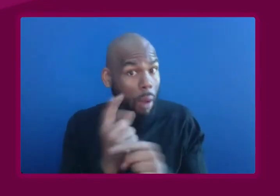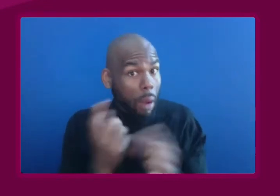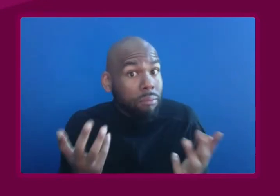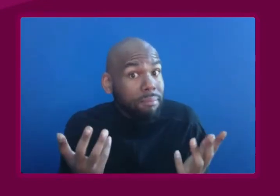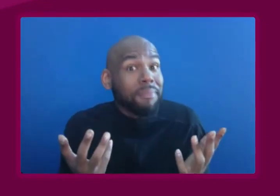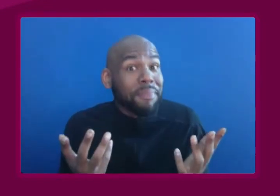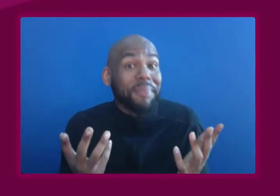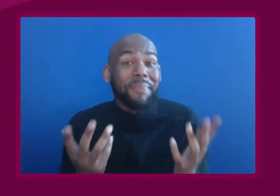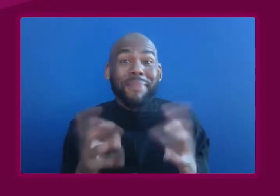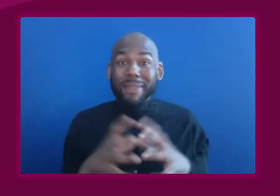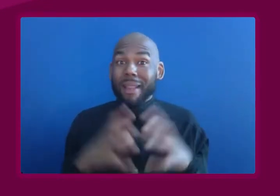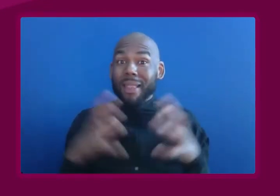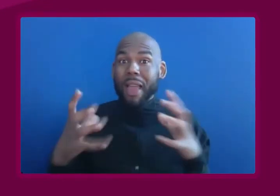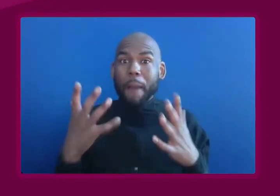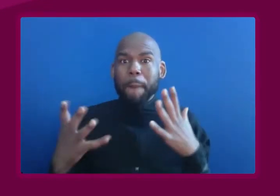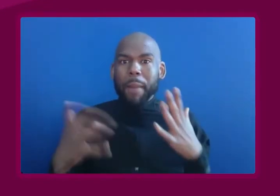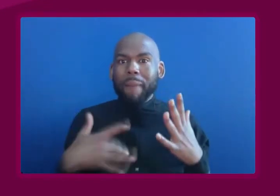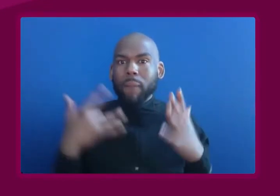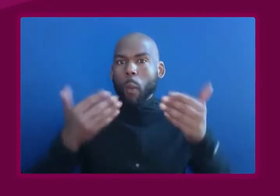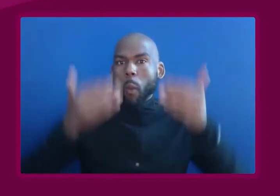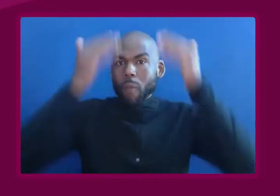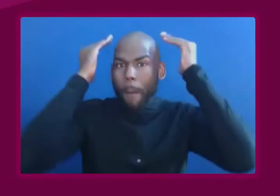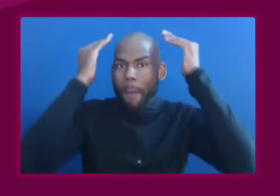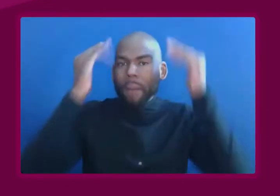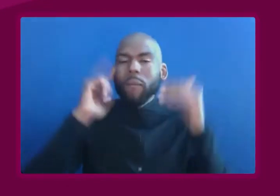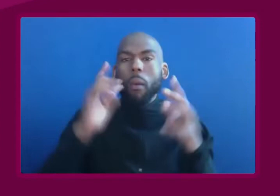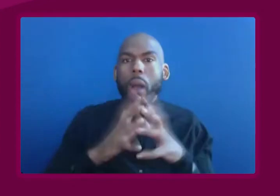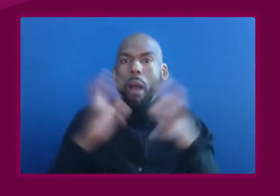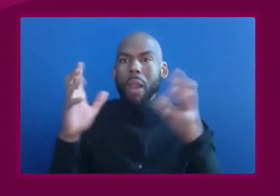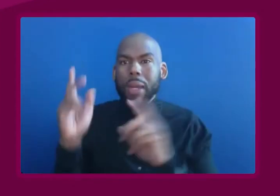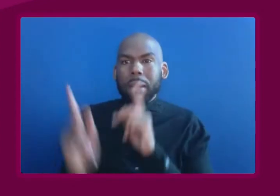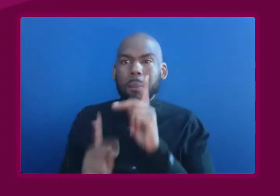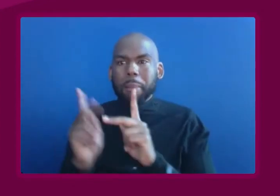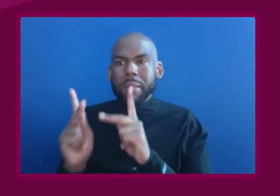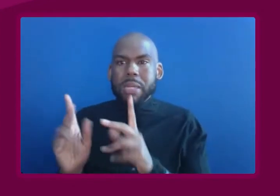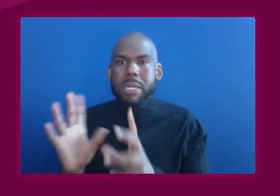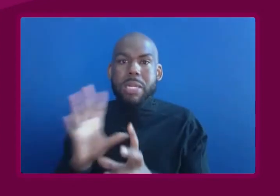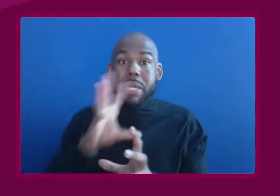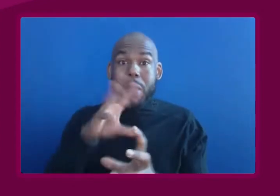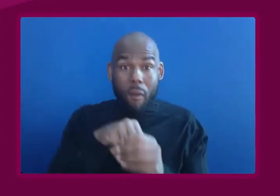It's a lot, and it might be overwhelming for a lot of people to get involved in this space.